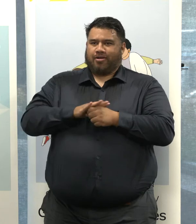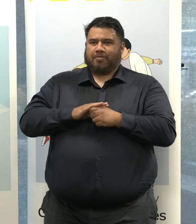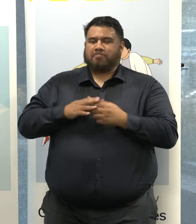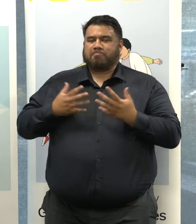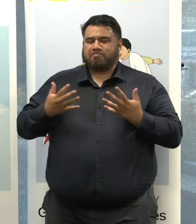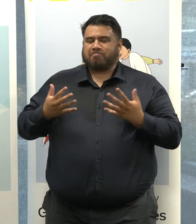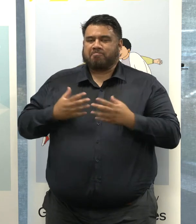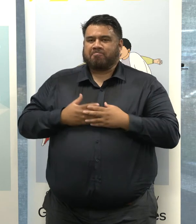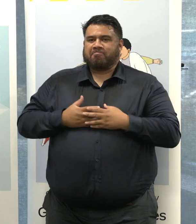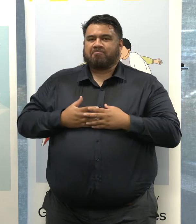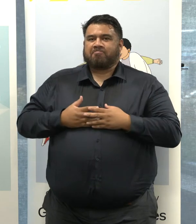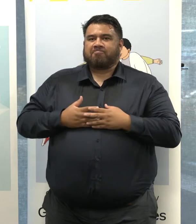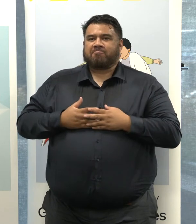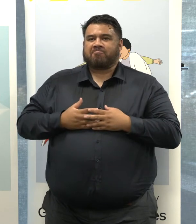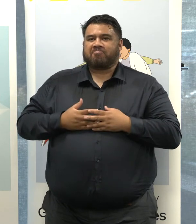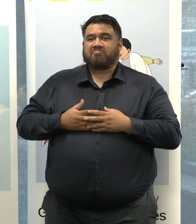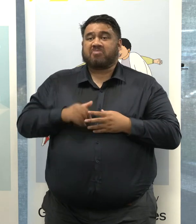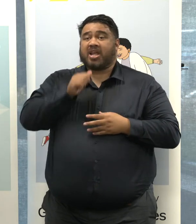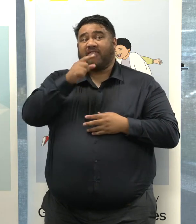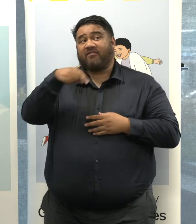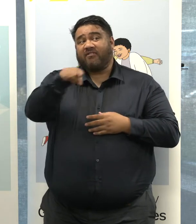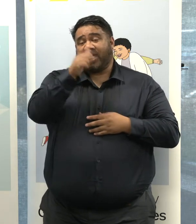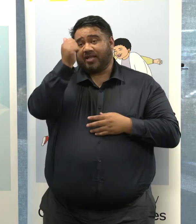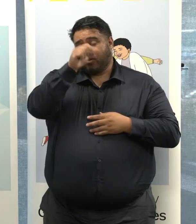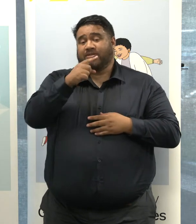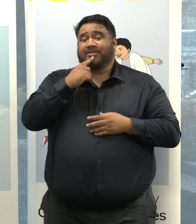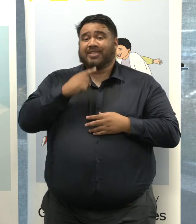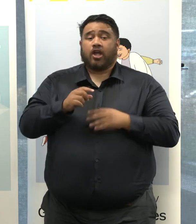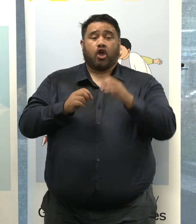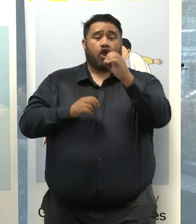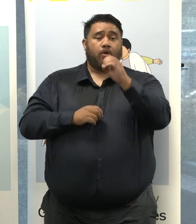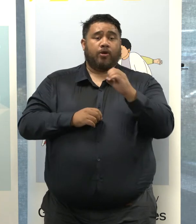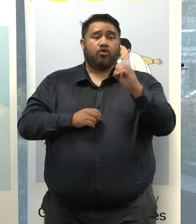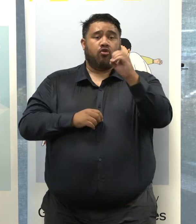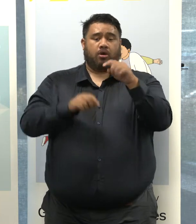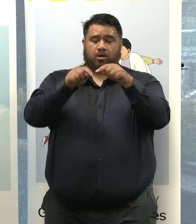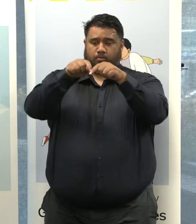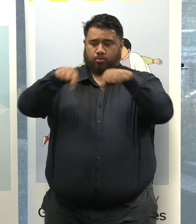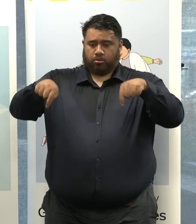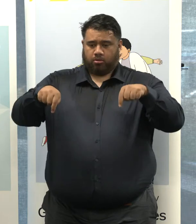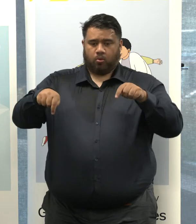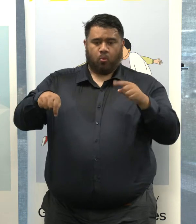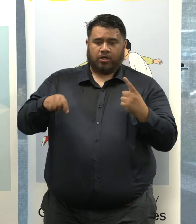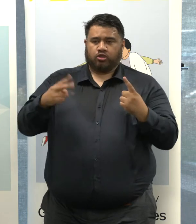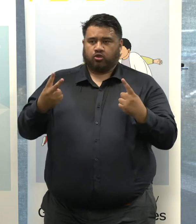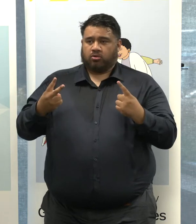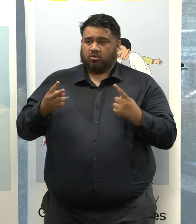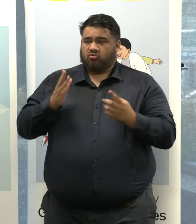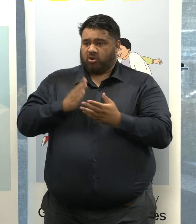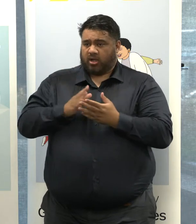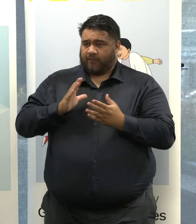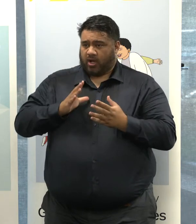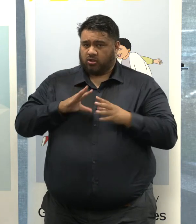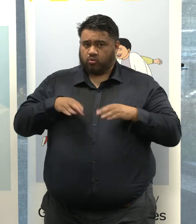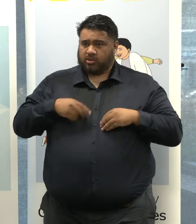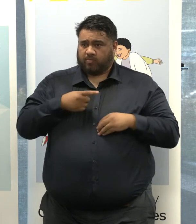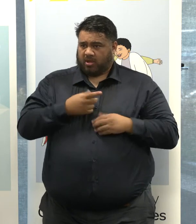different strain entirely? >> I'm not an expert in these matters so if people who are experts are clear that it is a